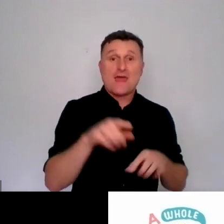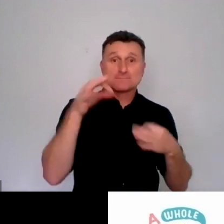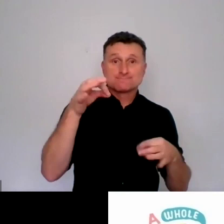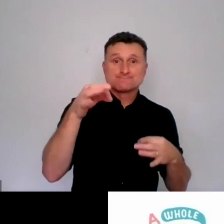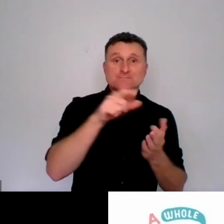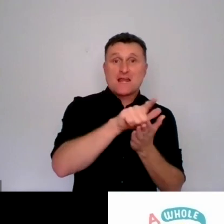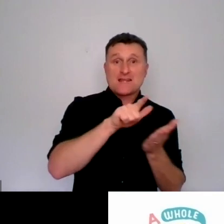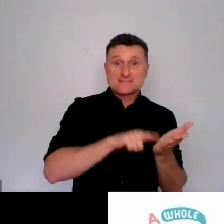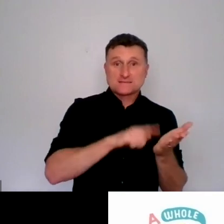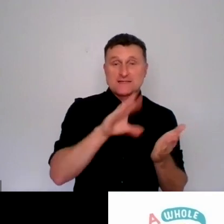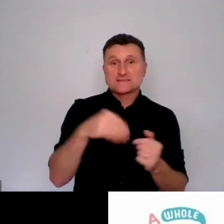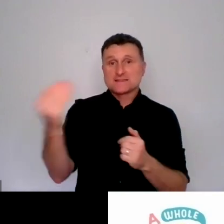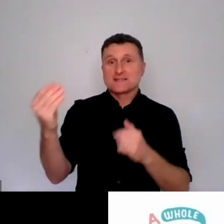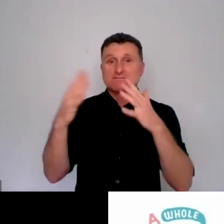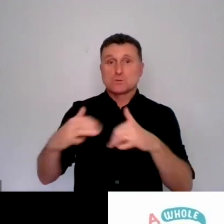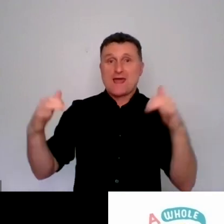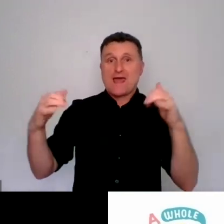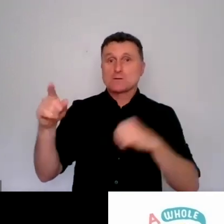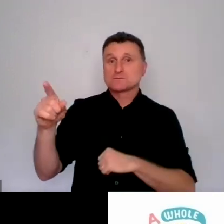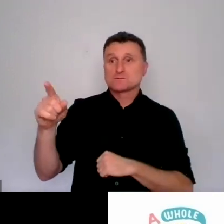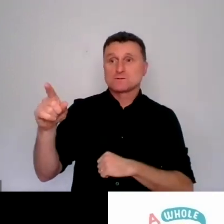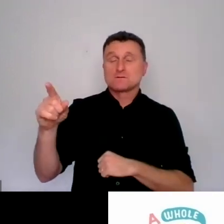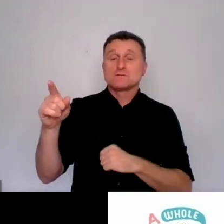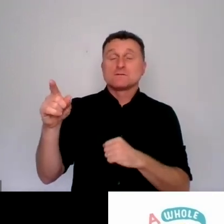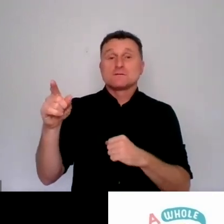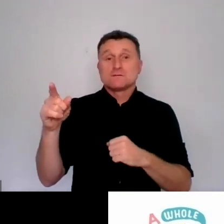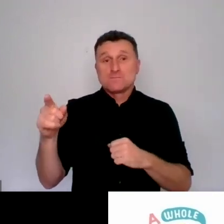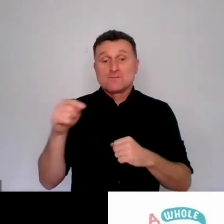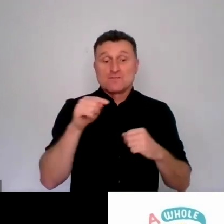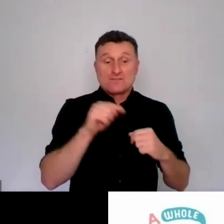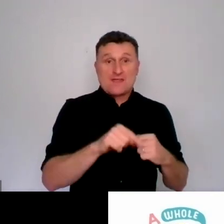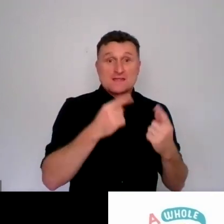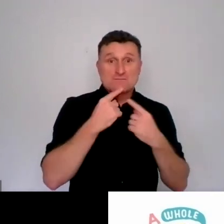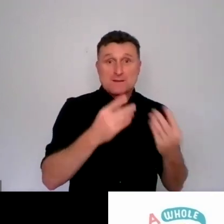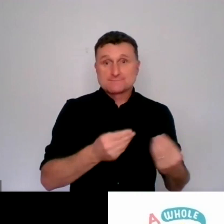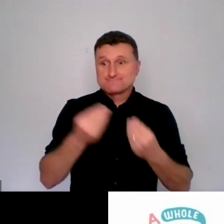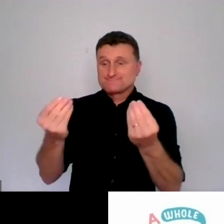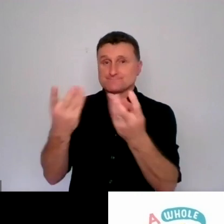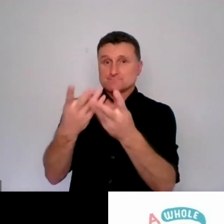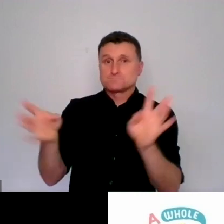will be considered by MPs in the new year.